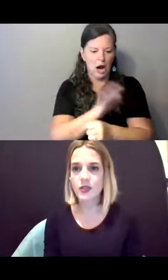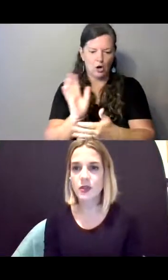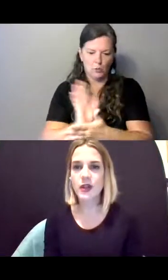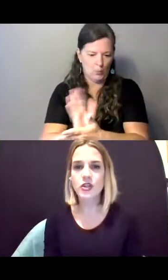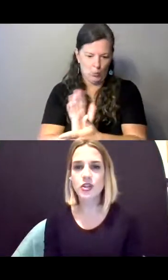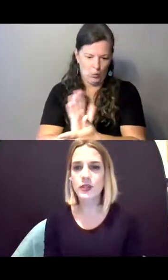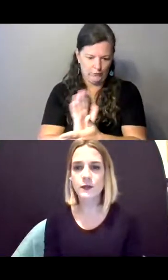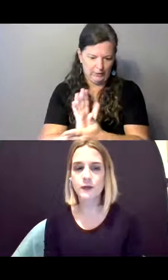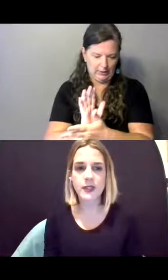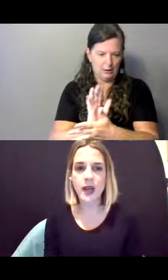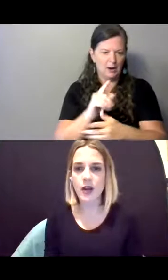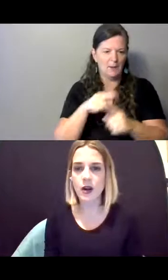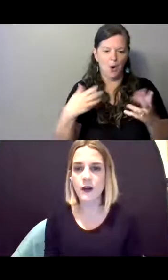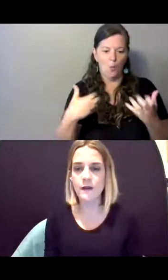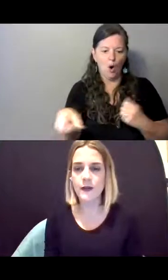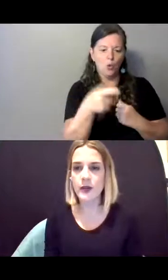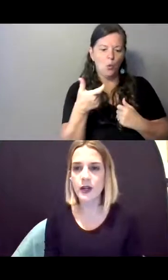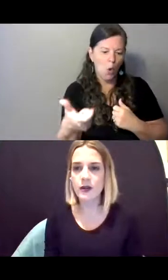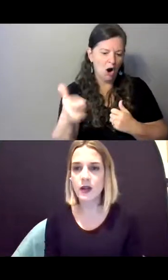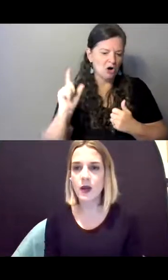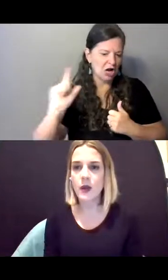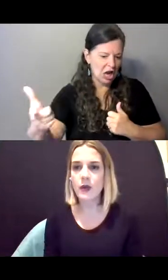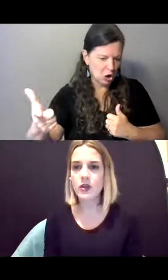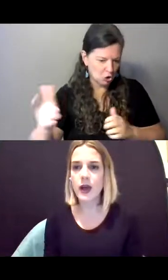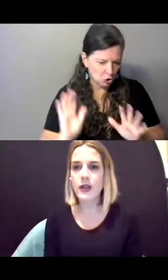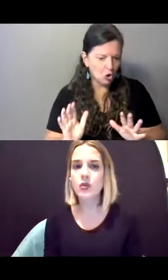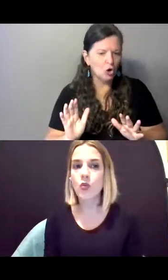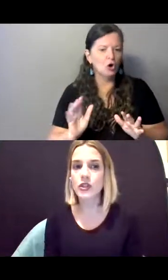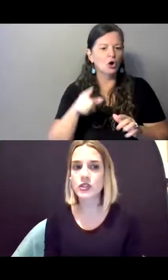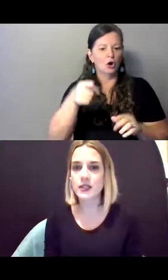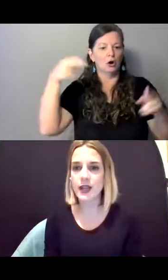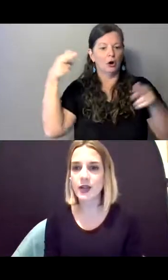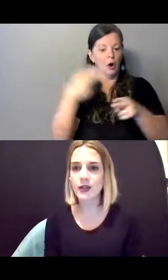So, I'm not going to show this entire film here, but, I want you guys to watch this later